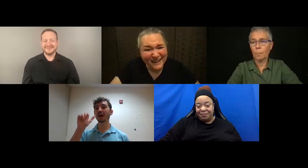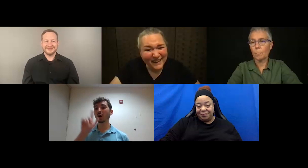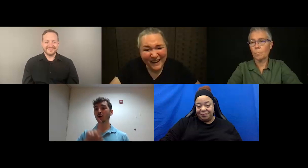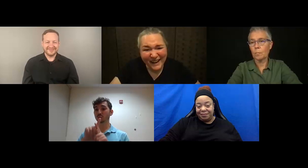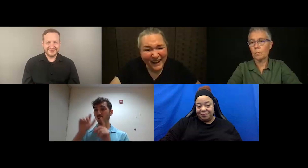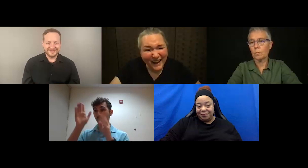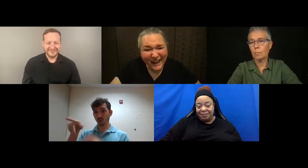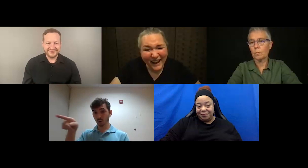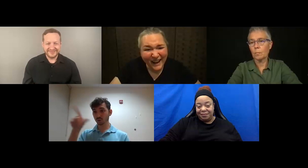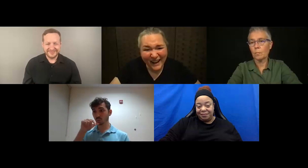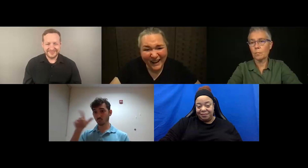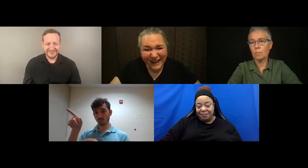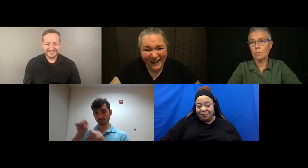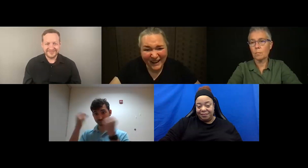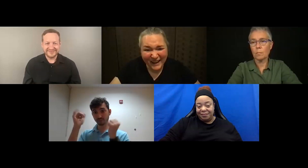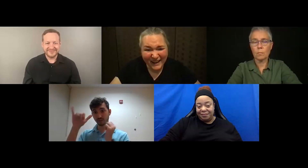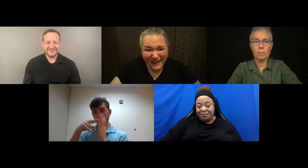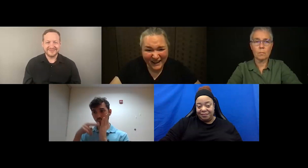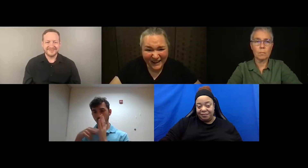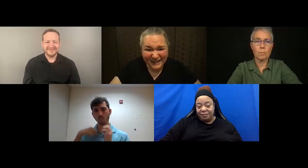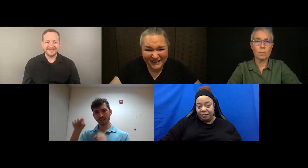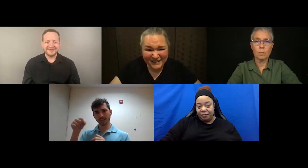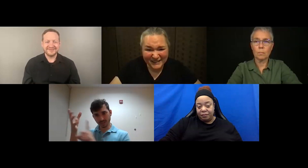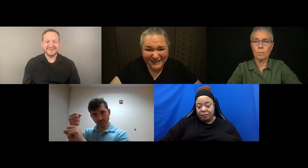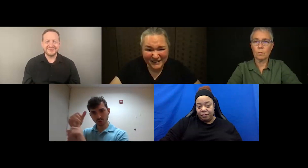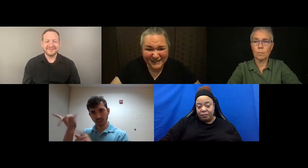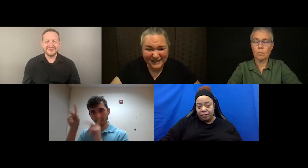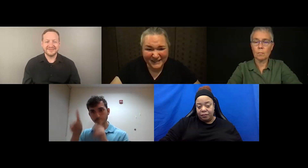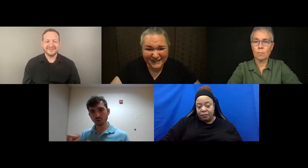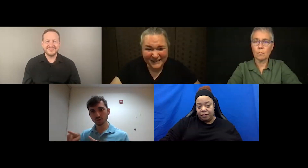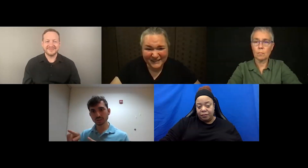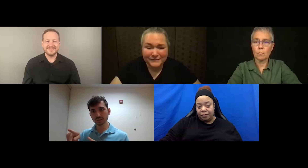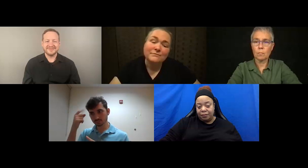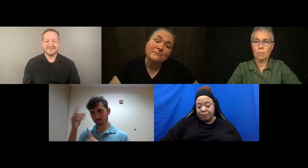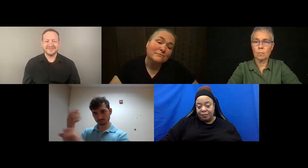Yoel: You're talking about a person. There are rules that they have to follow.